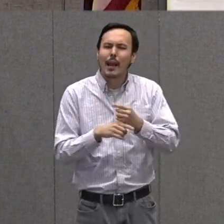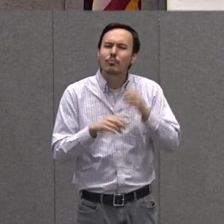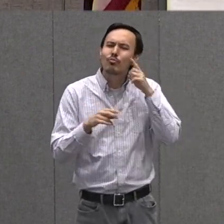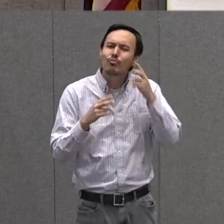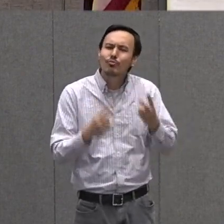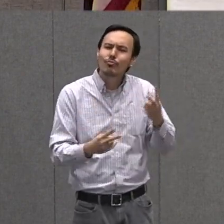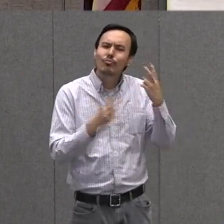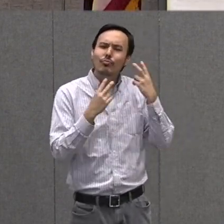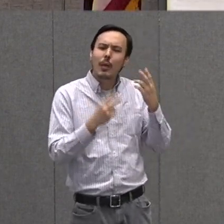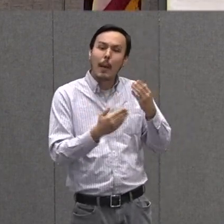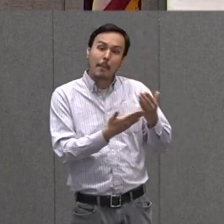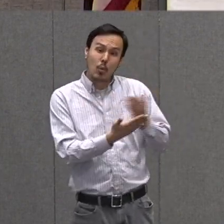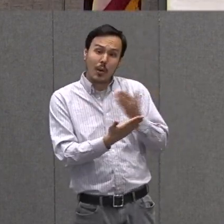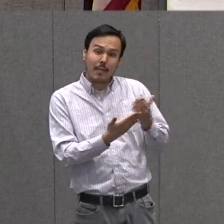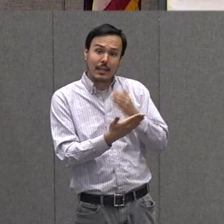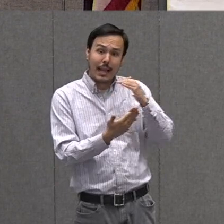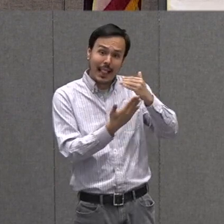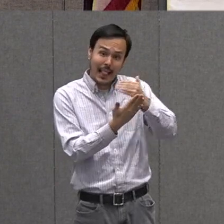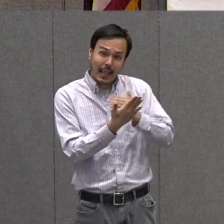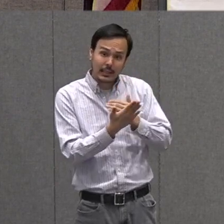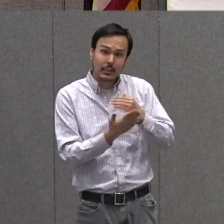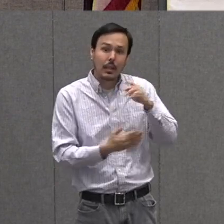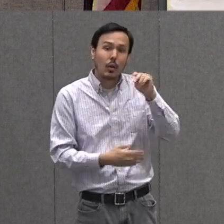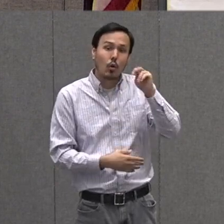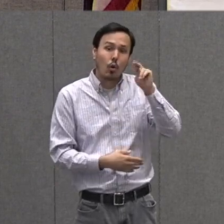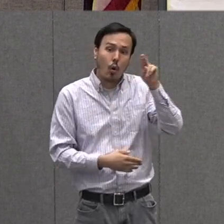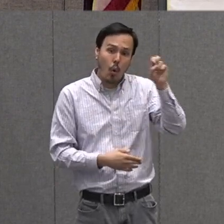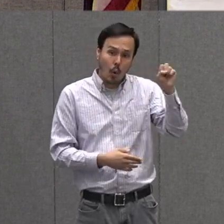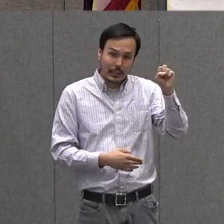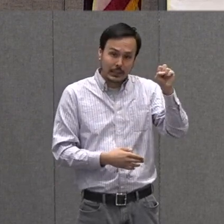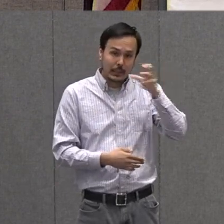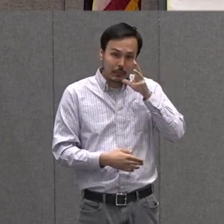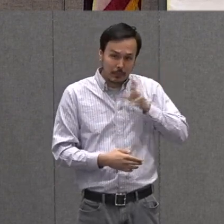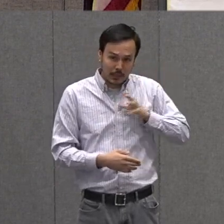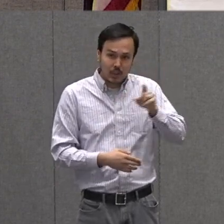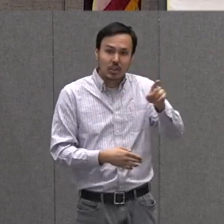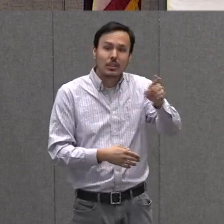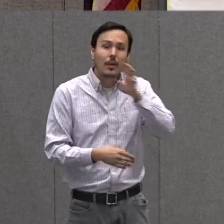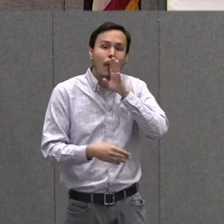Ms Torres did a lesson on community. When she talked about community,